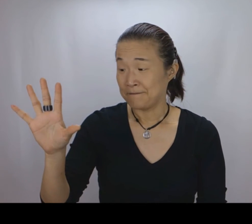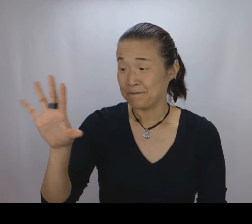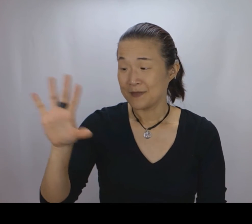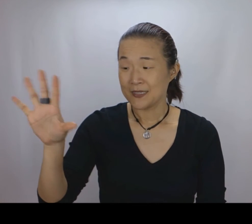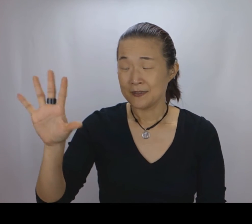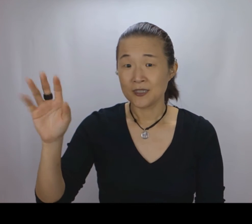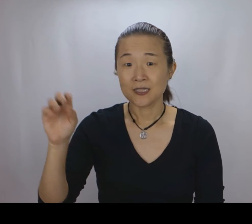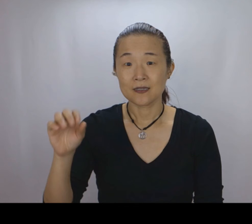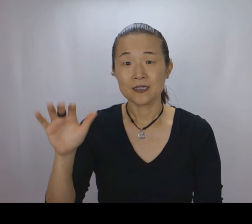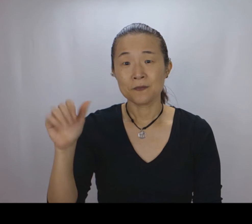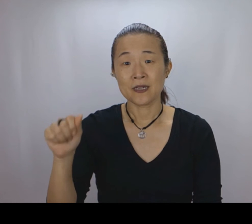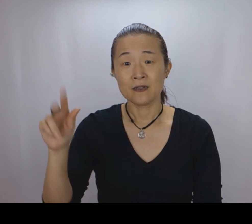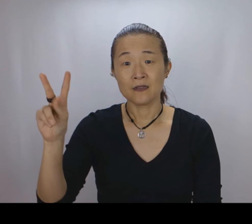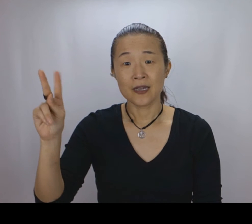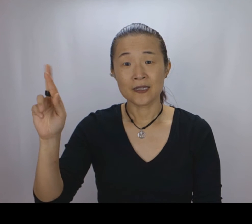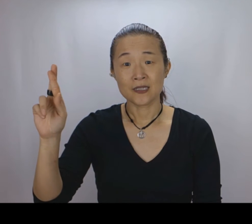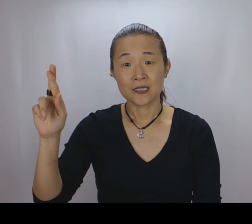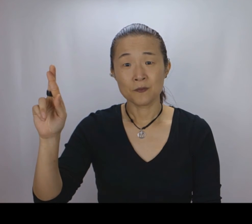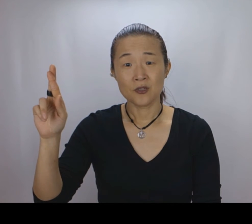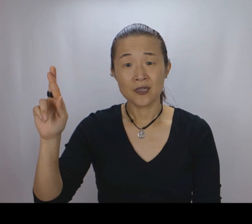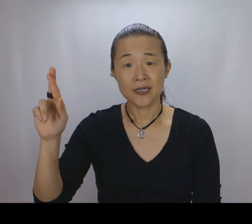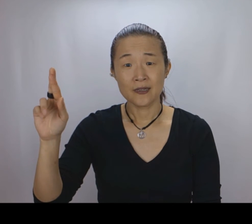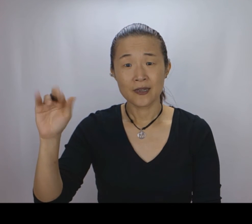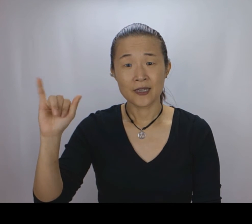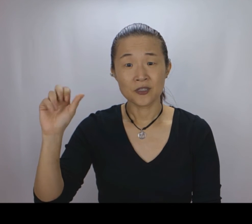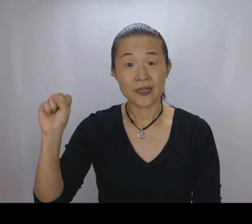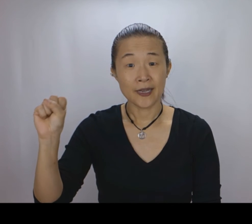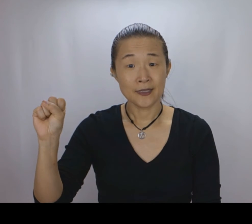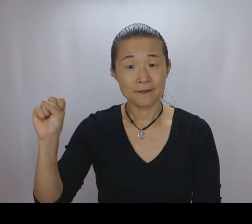So just spell as smoothly as you can